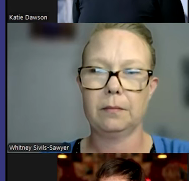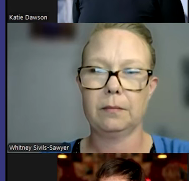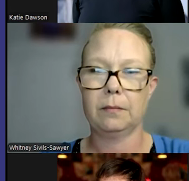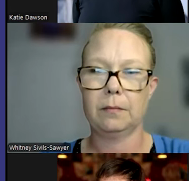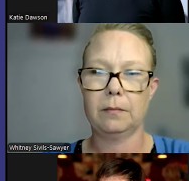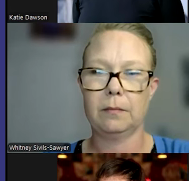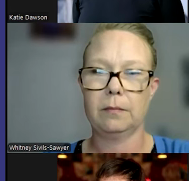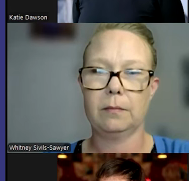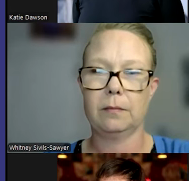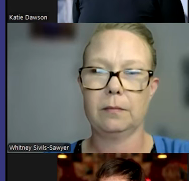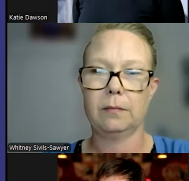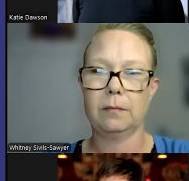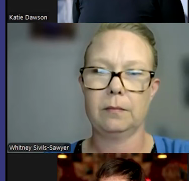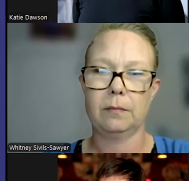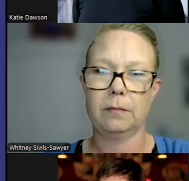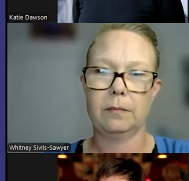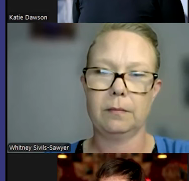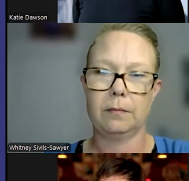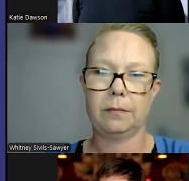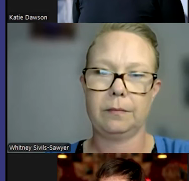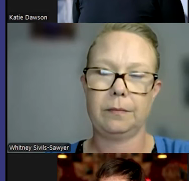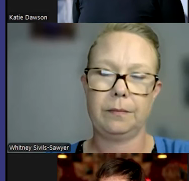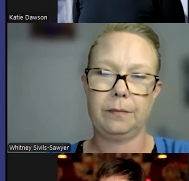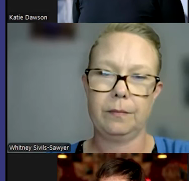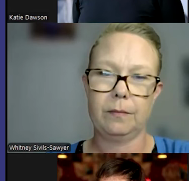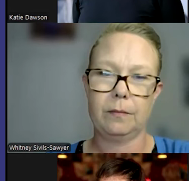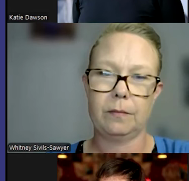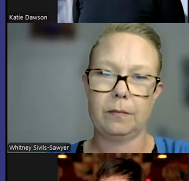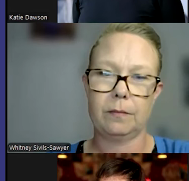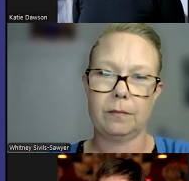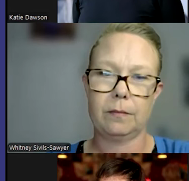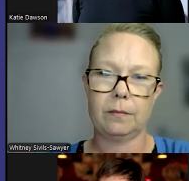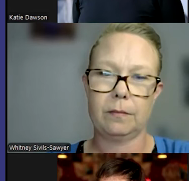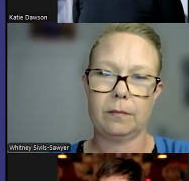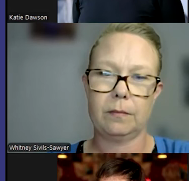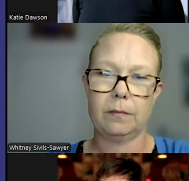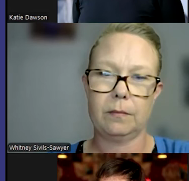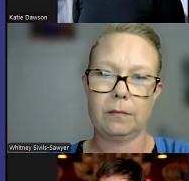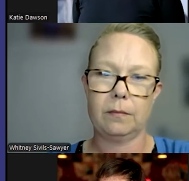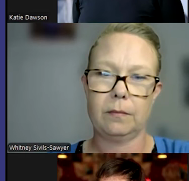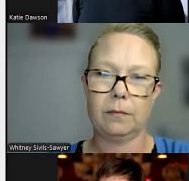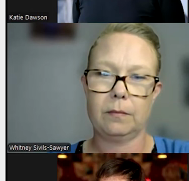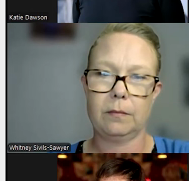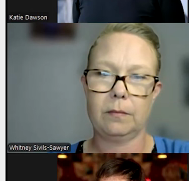and I'll go ahead and jump in and give you a background of why we're all here today.